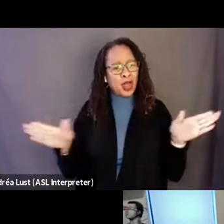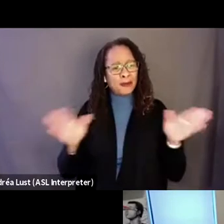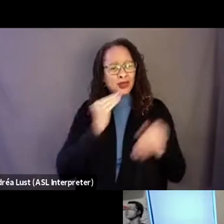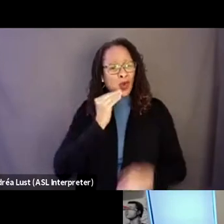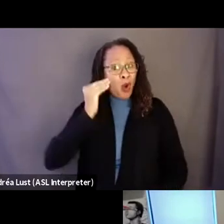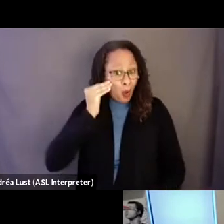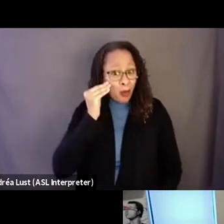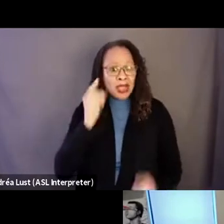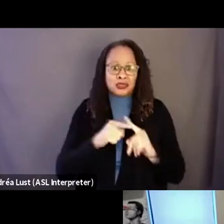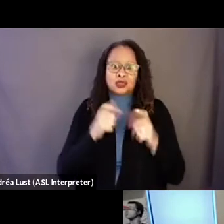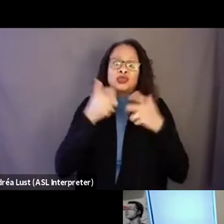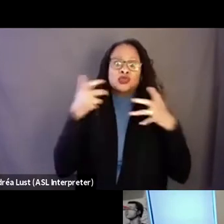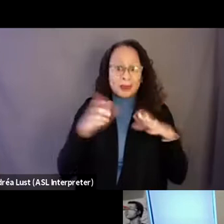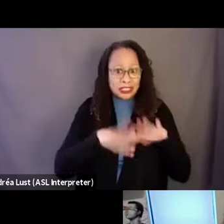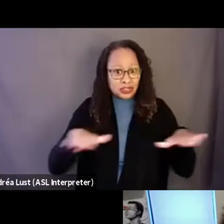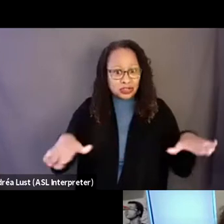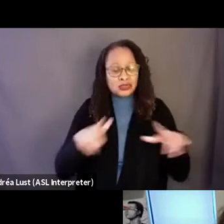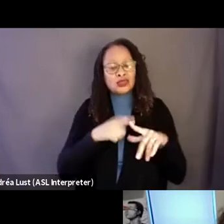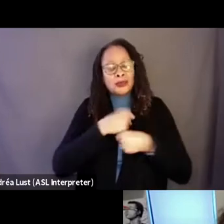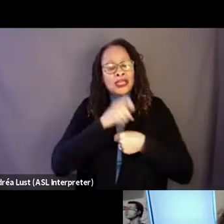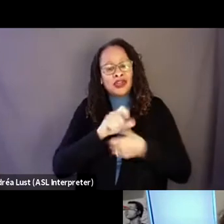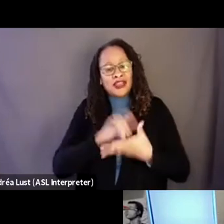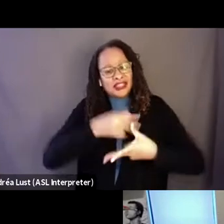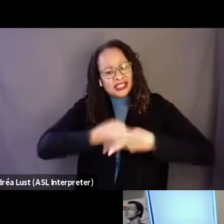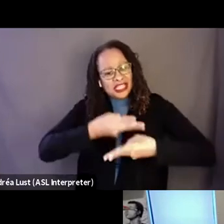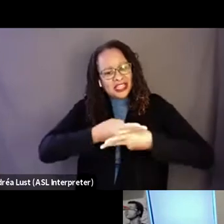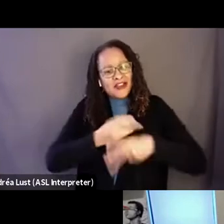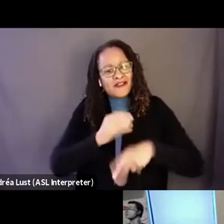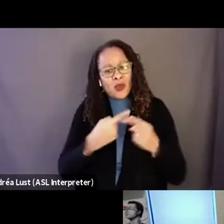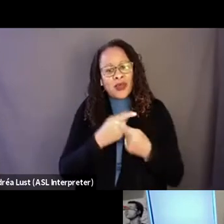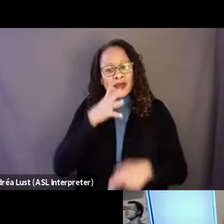to so many kids to make sure that there were taken care of when their parents had to work.